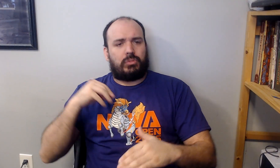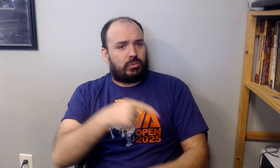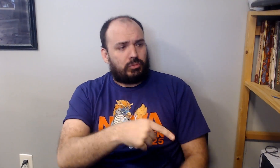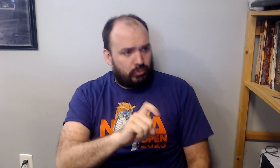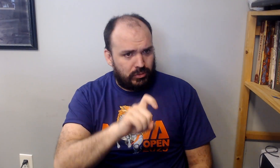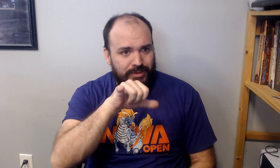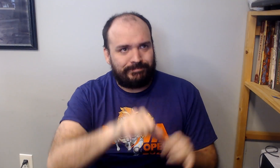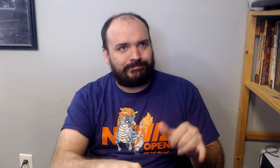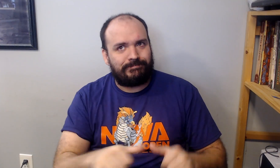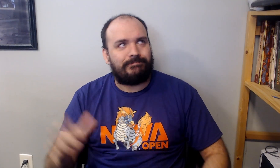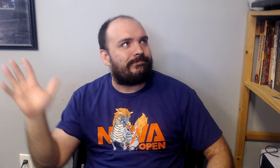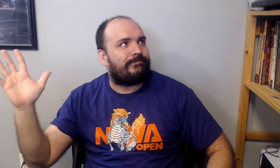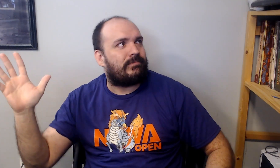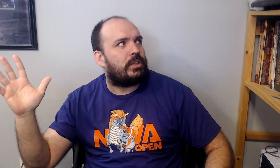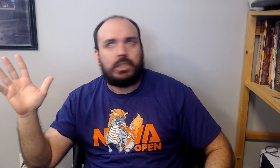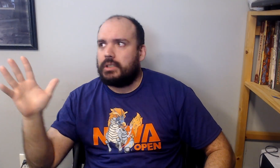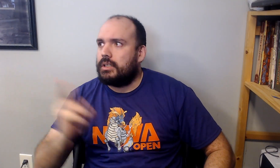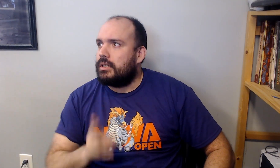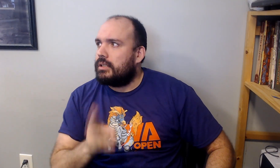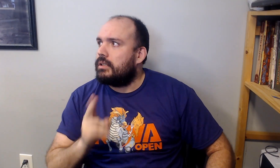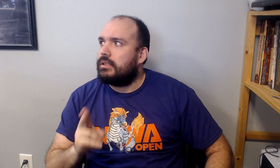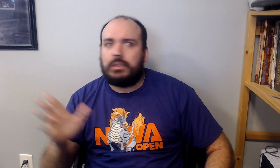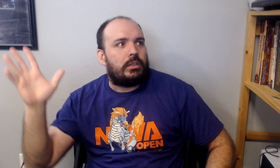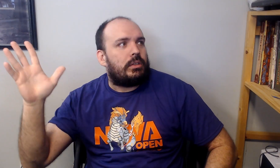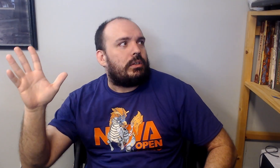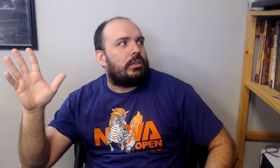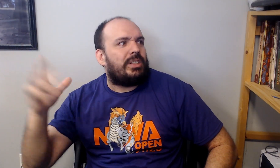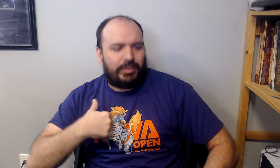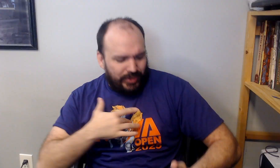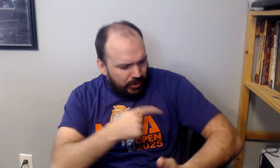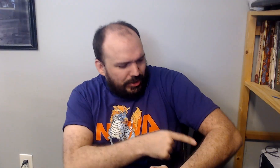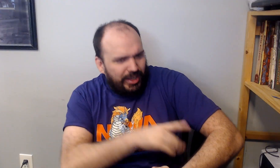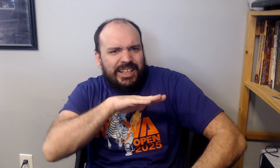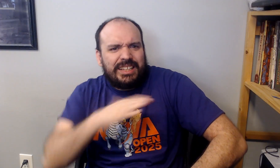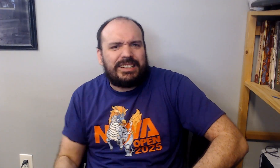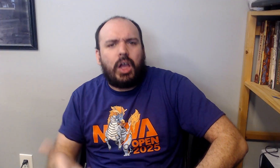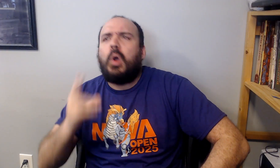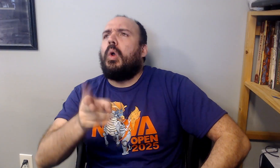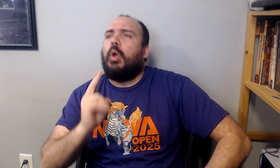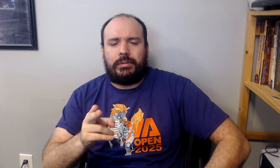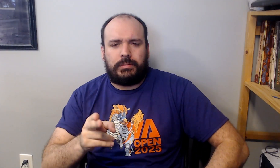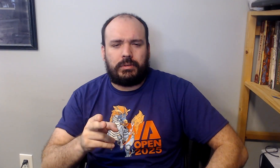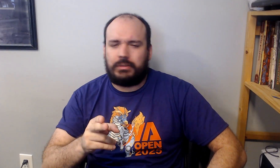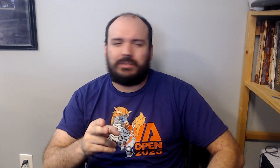Does that leave the NPC in that room waiting, lamenting sore arms for being frozen so long?